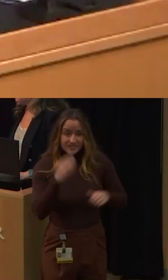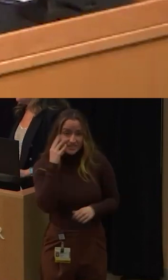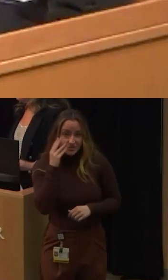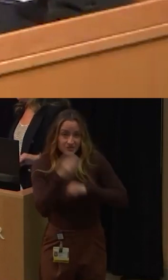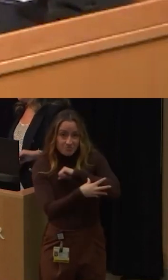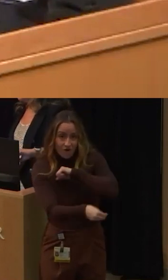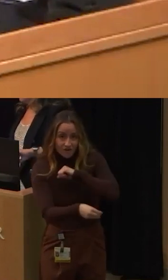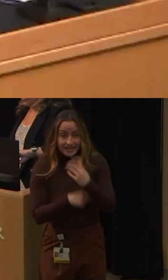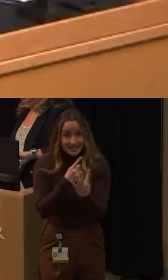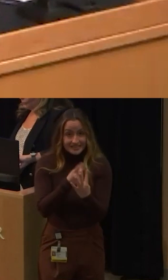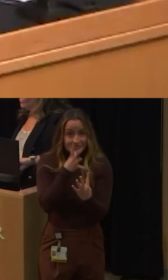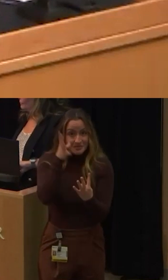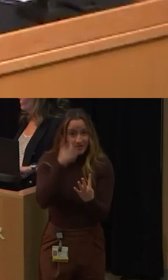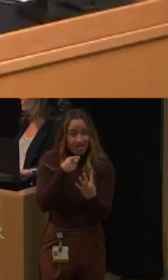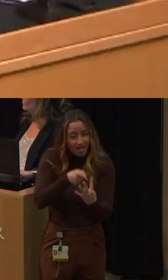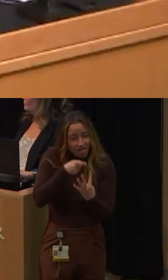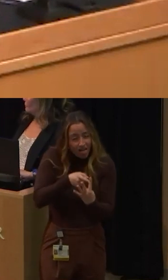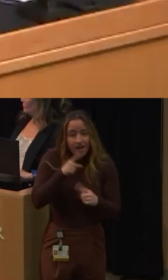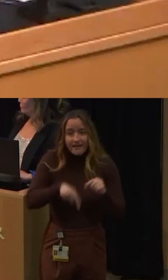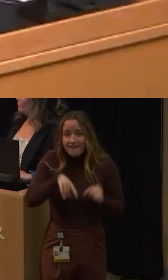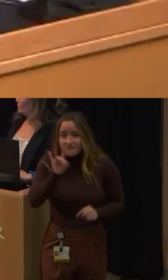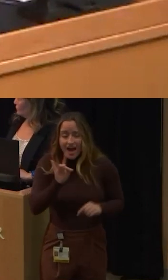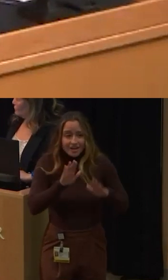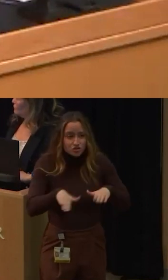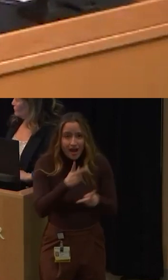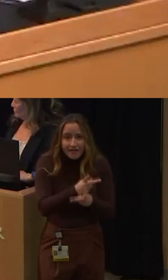who is struggling with childcare, who is struggling with housing,